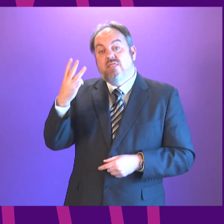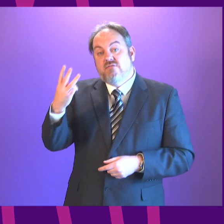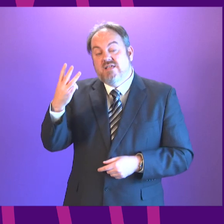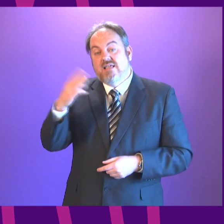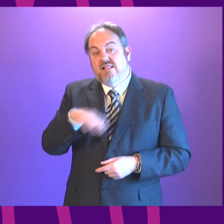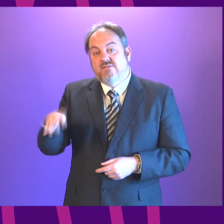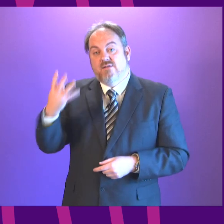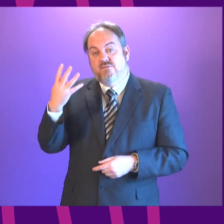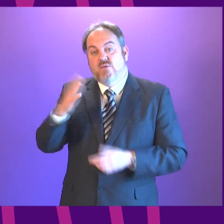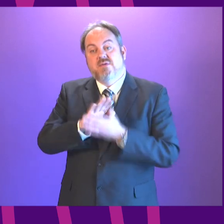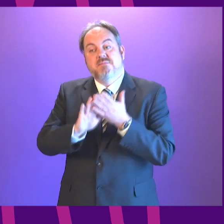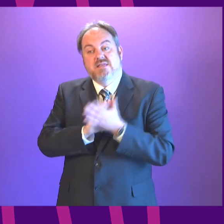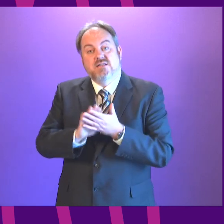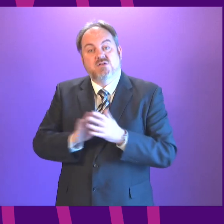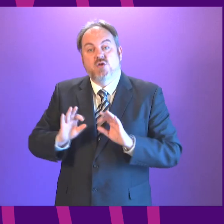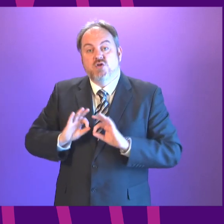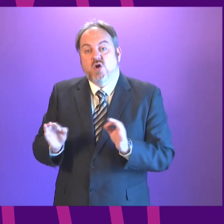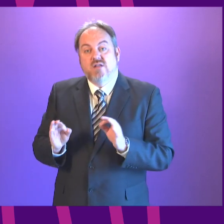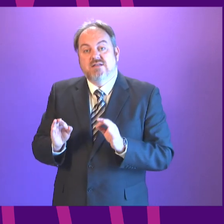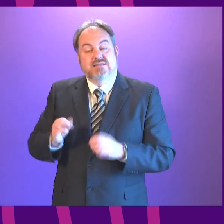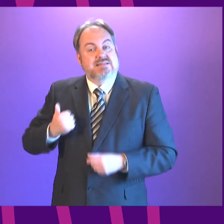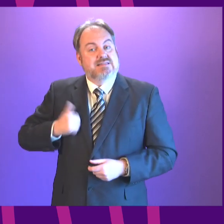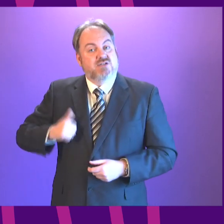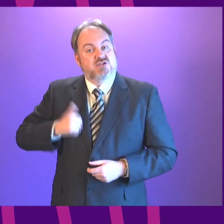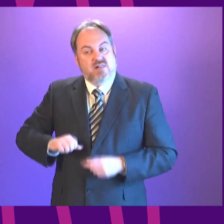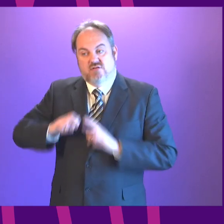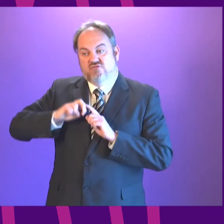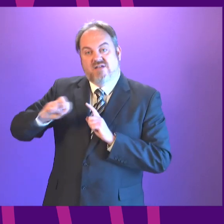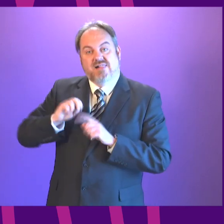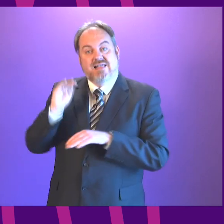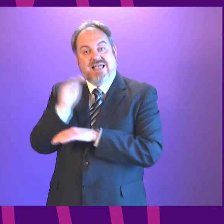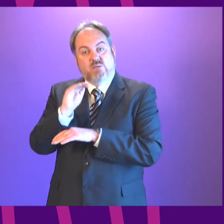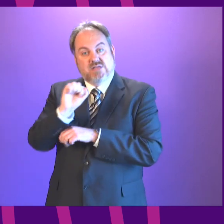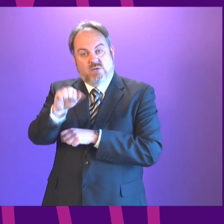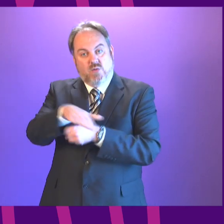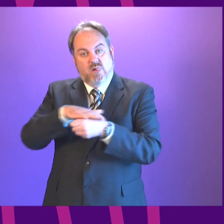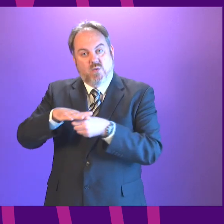prohibits non-essential travel outside your local authority area. However, for those who